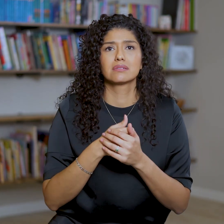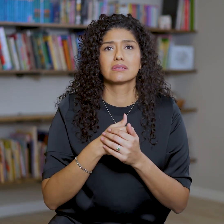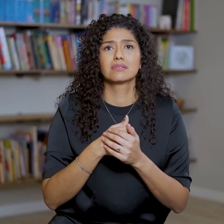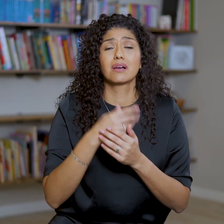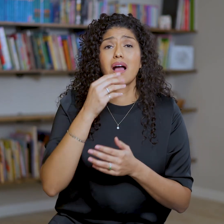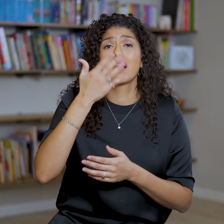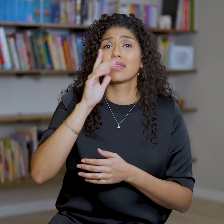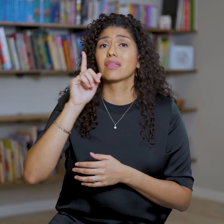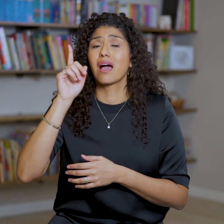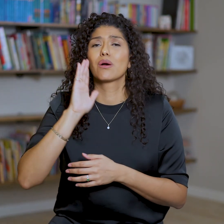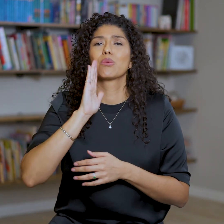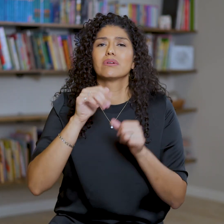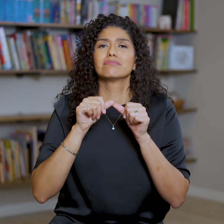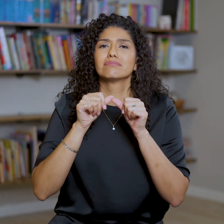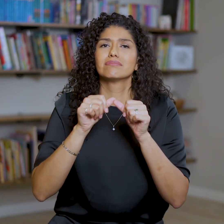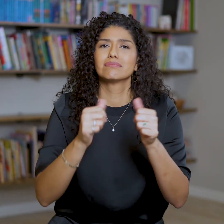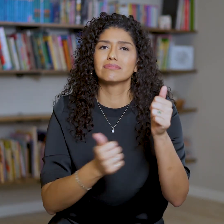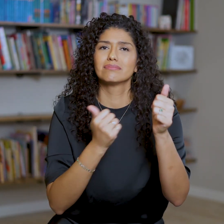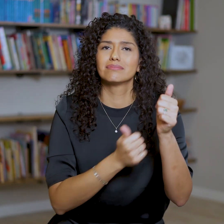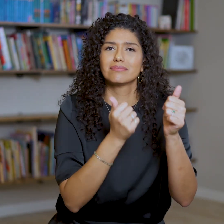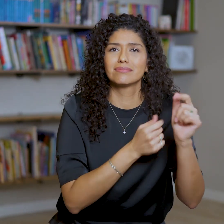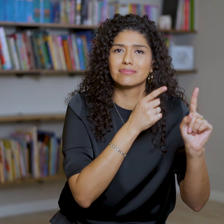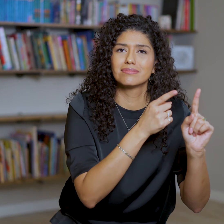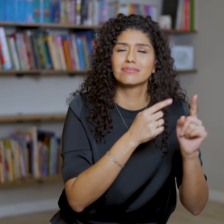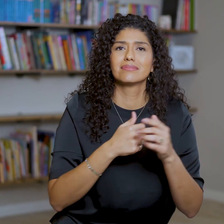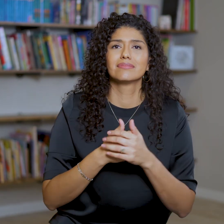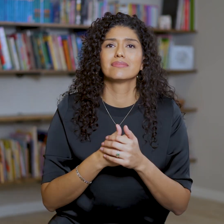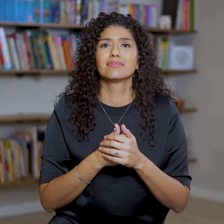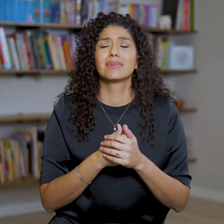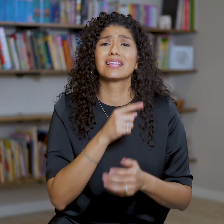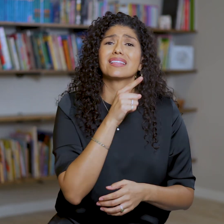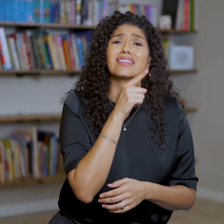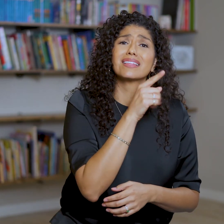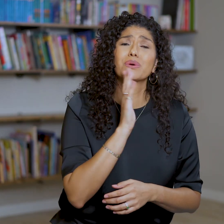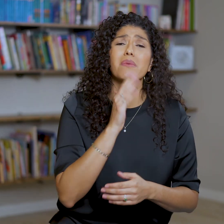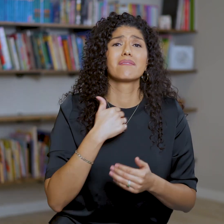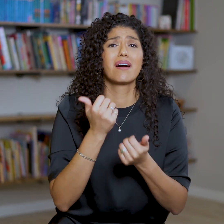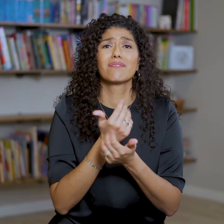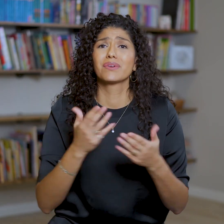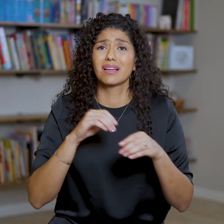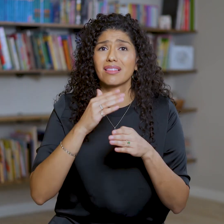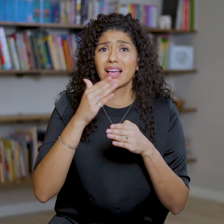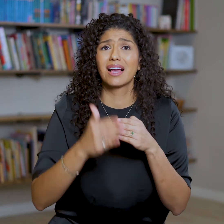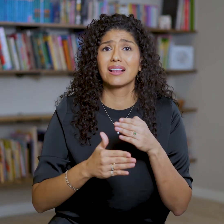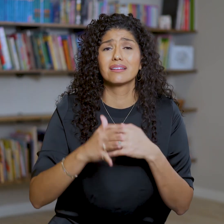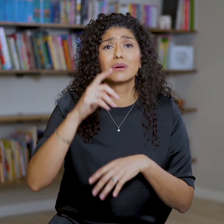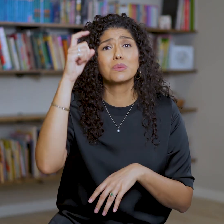And God will keep chasing him down. Solomon will have it all before it’s all said and done—